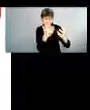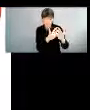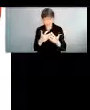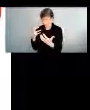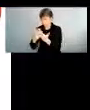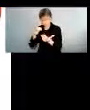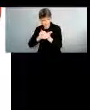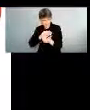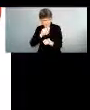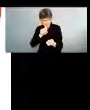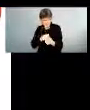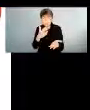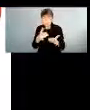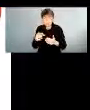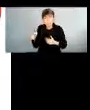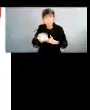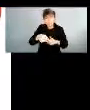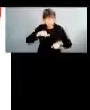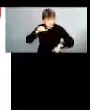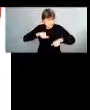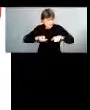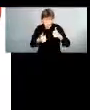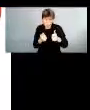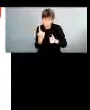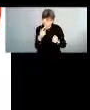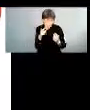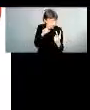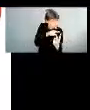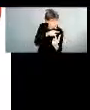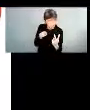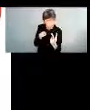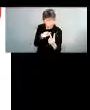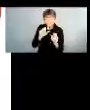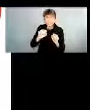If you are having difficulty selecting a stream, reach out. If you apply to a stream and I